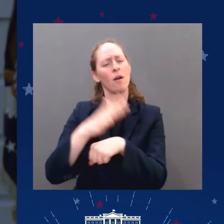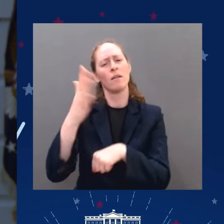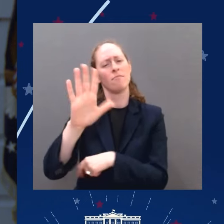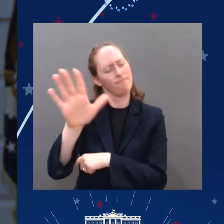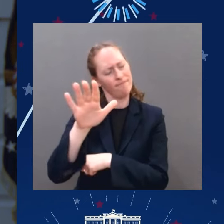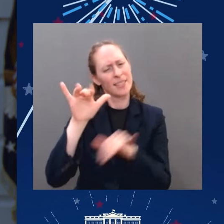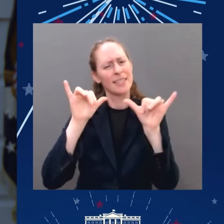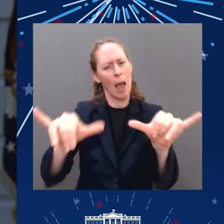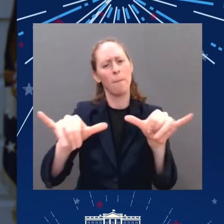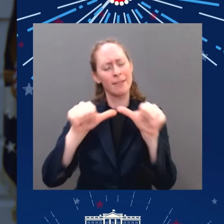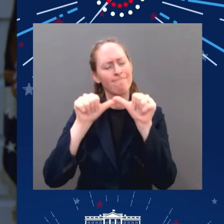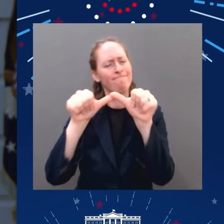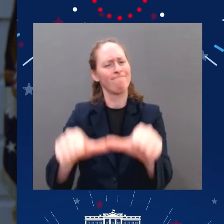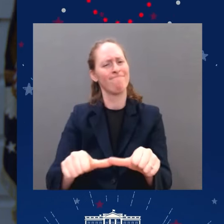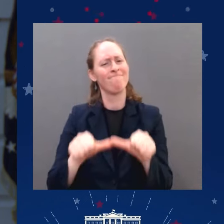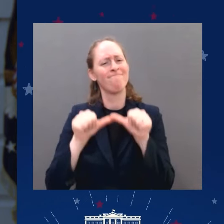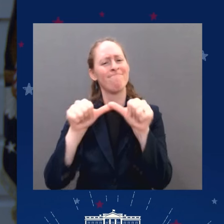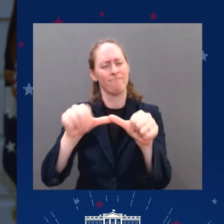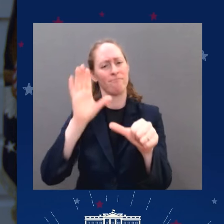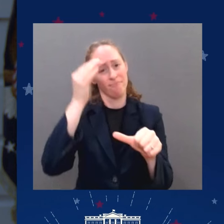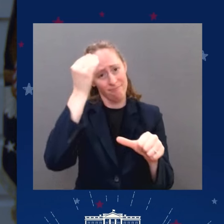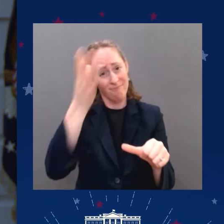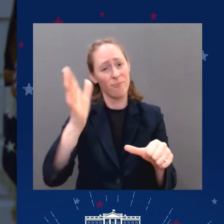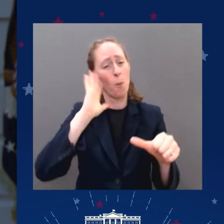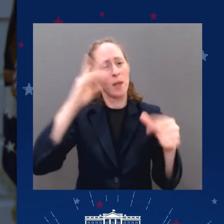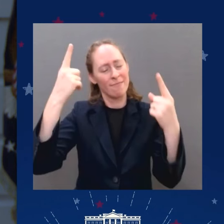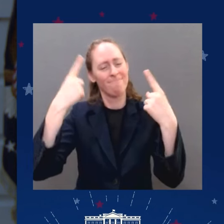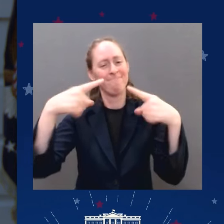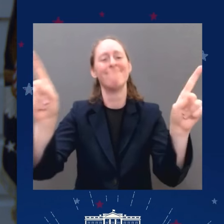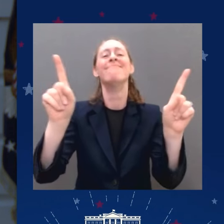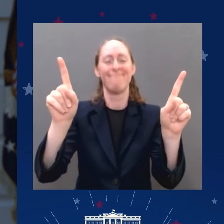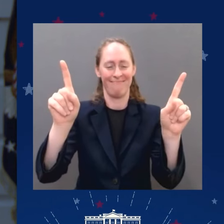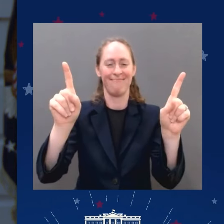that we are going to get through this, and look how far we've come.